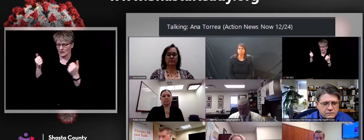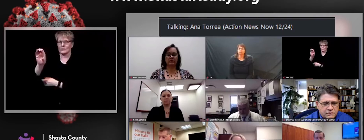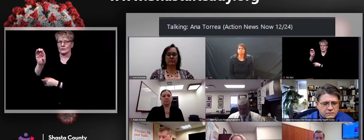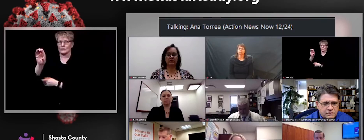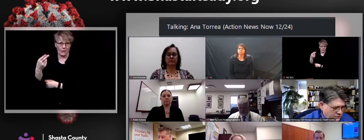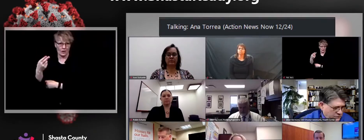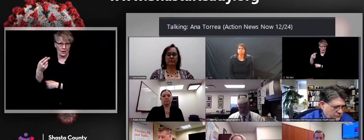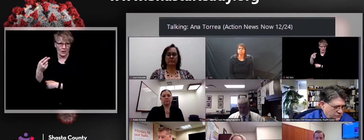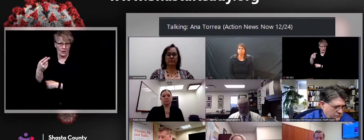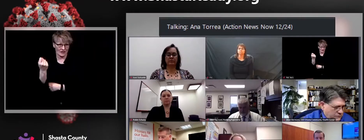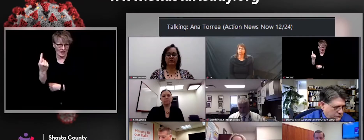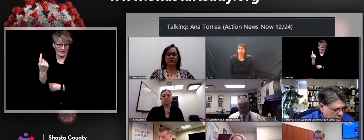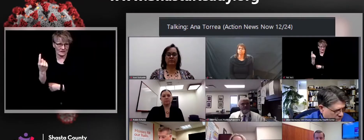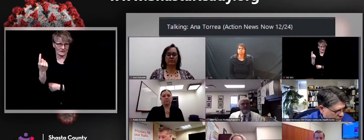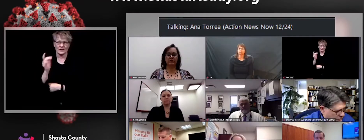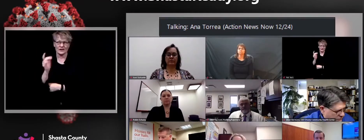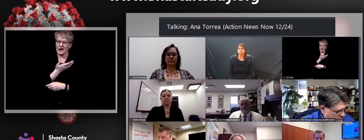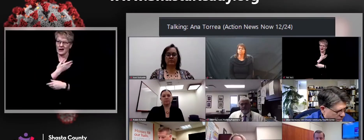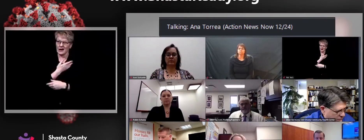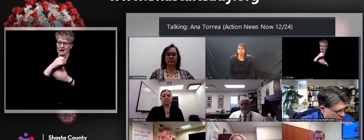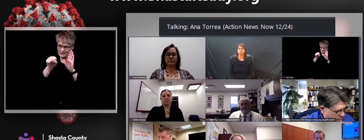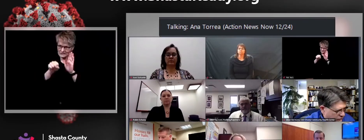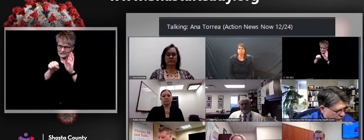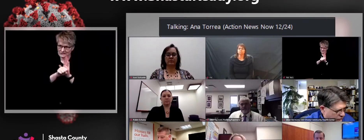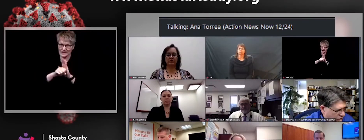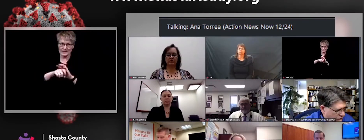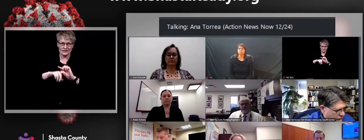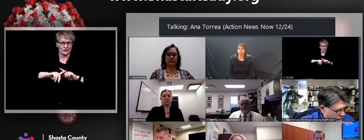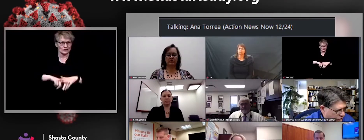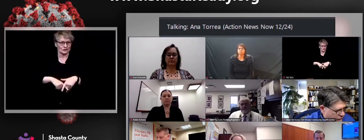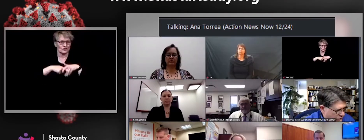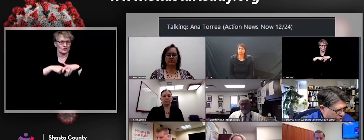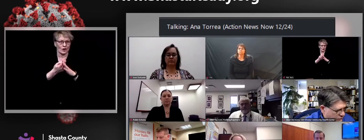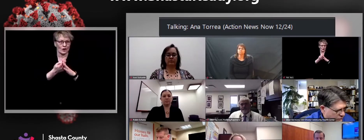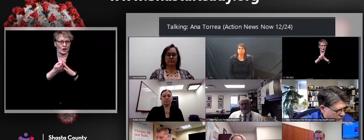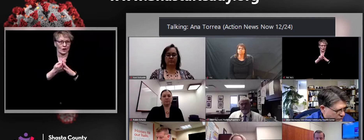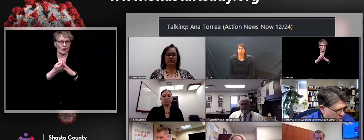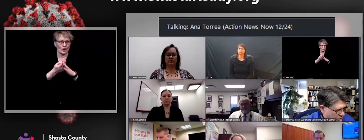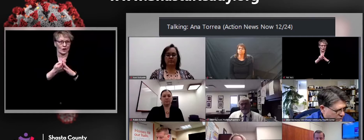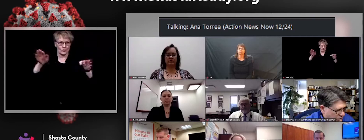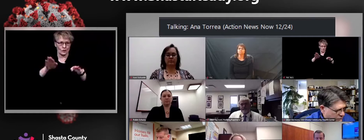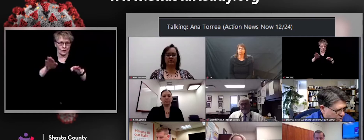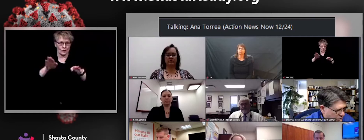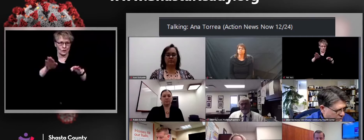across the state, across the country. Last week or earlier this week we marked our first,